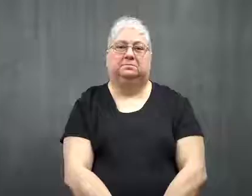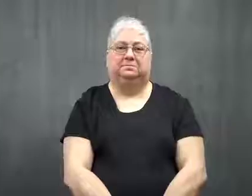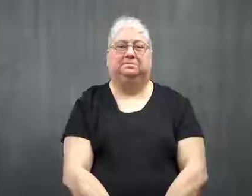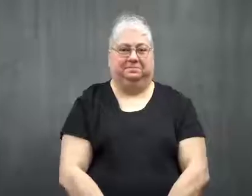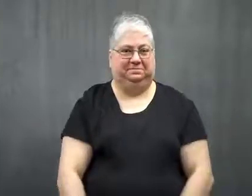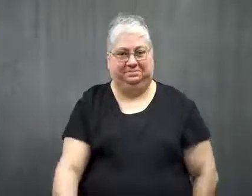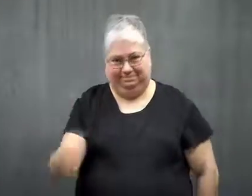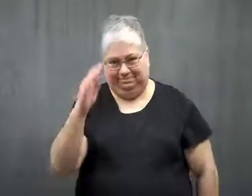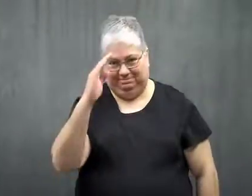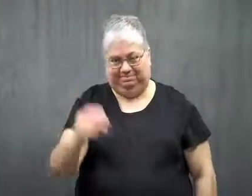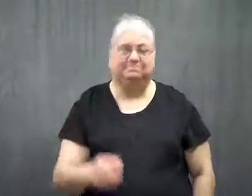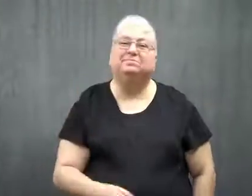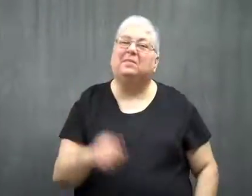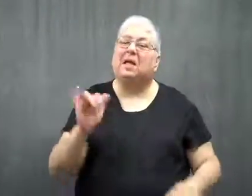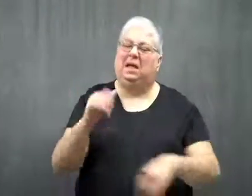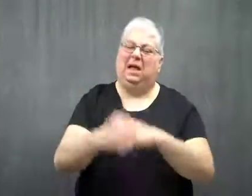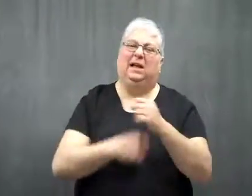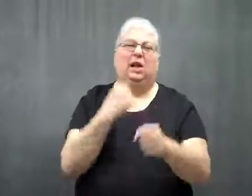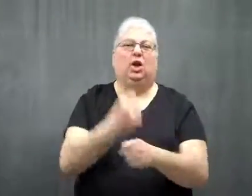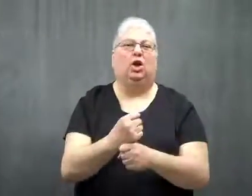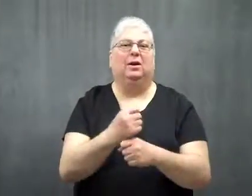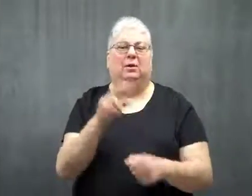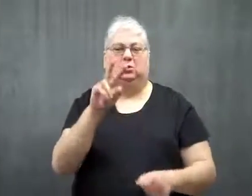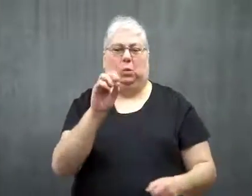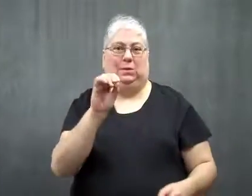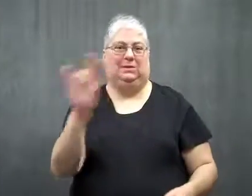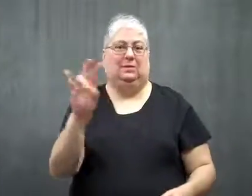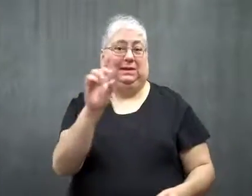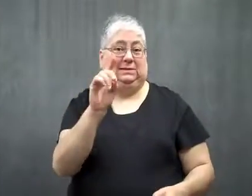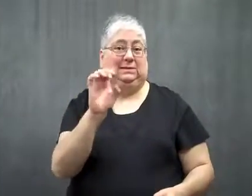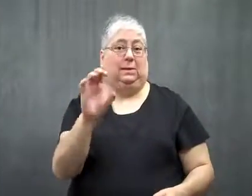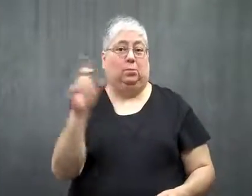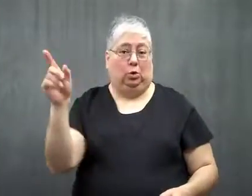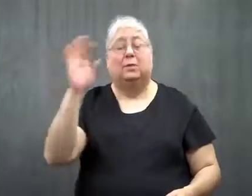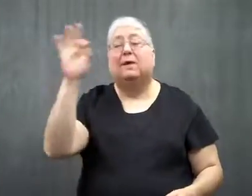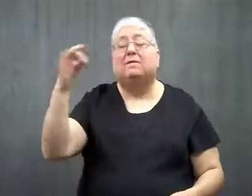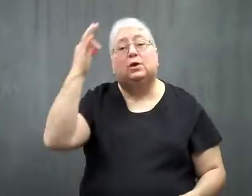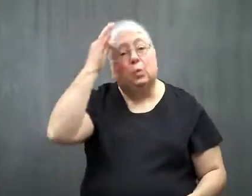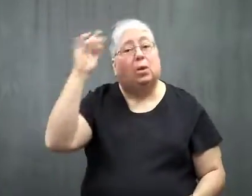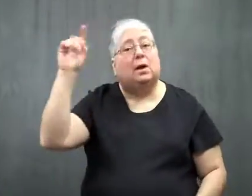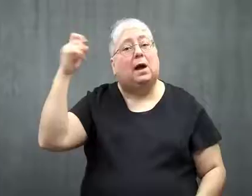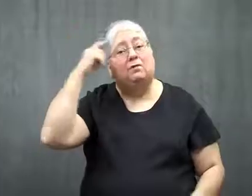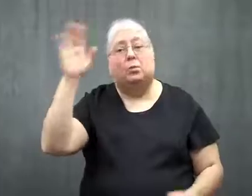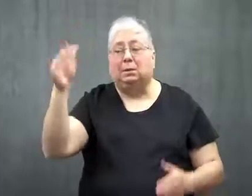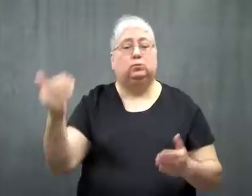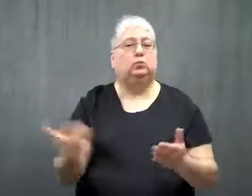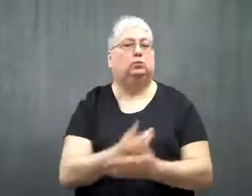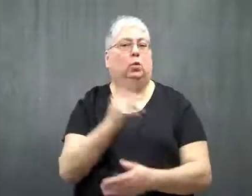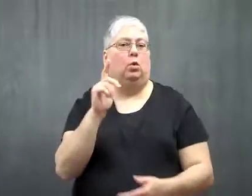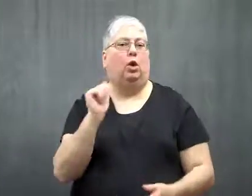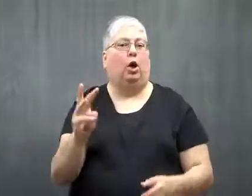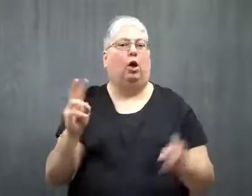Hello, In December, 2007, the federal government enacted a law